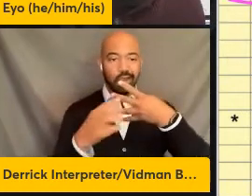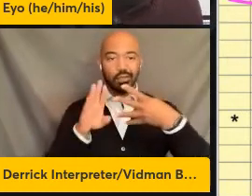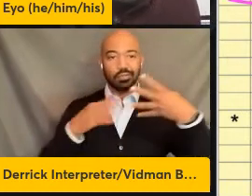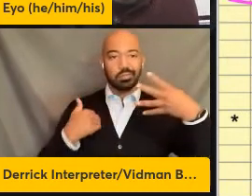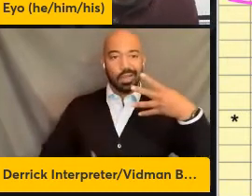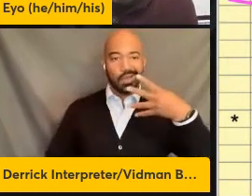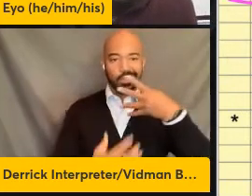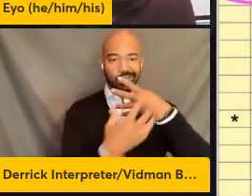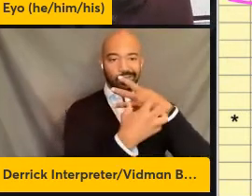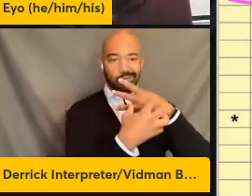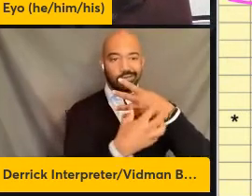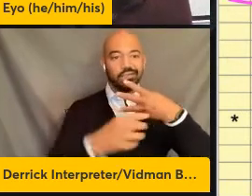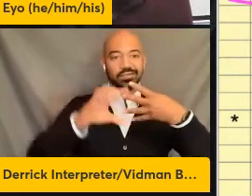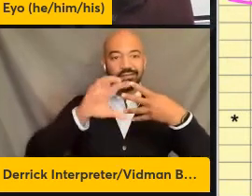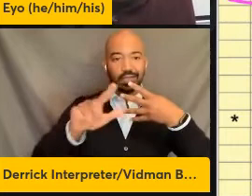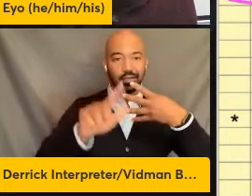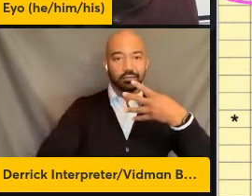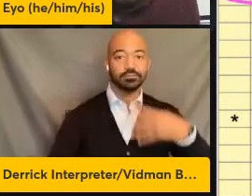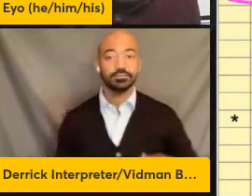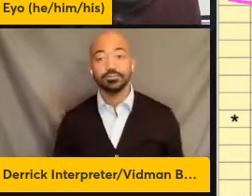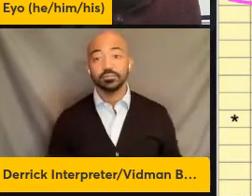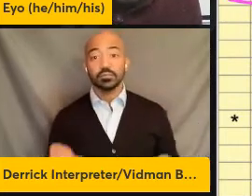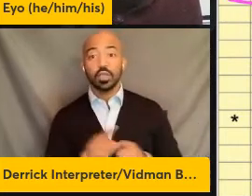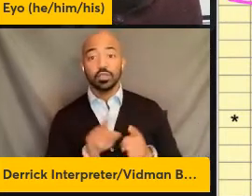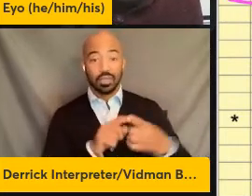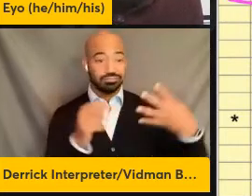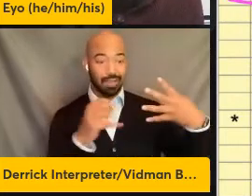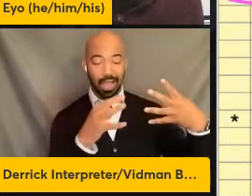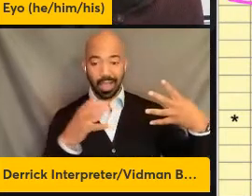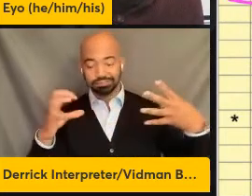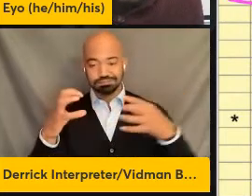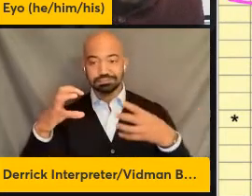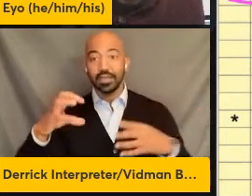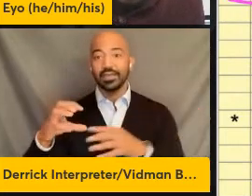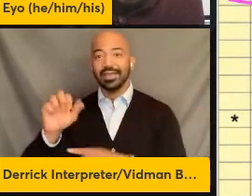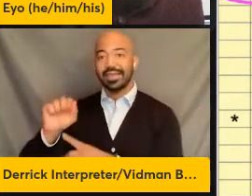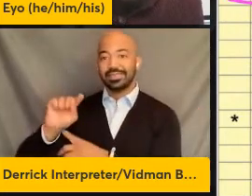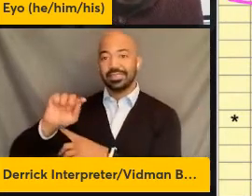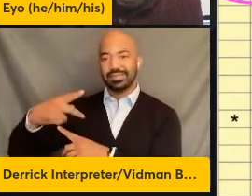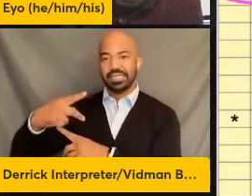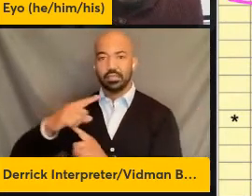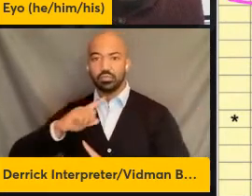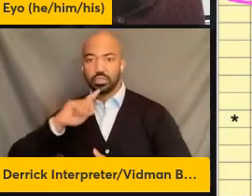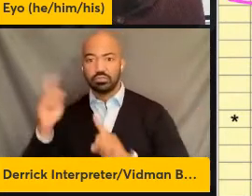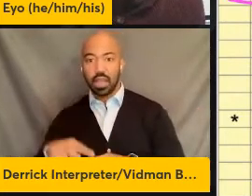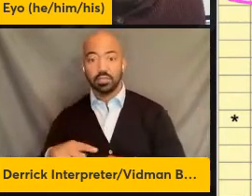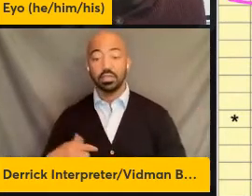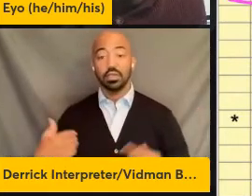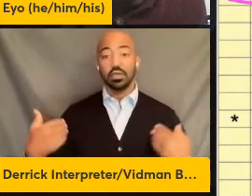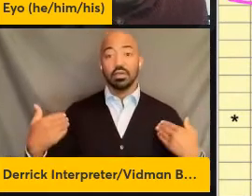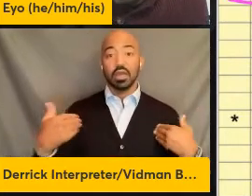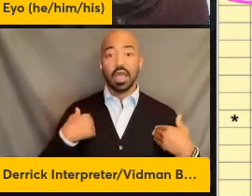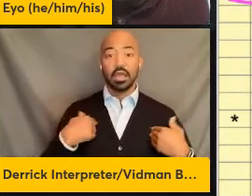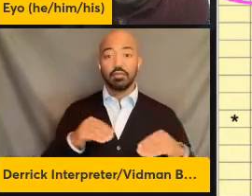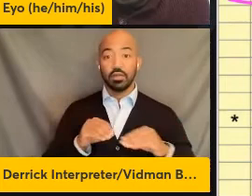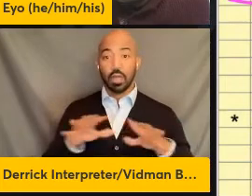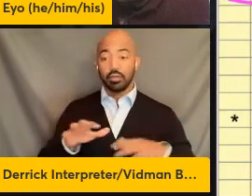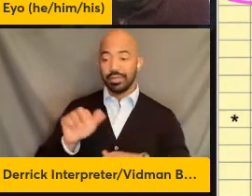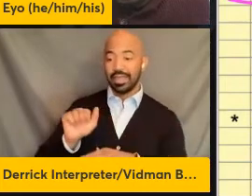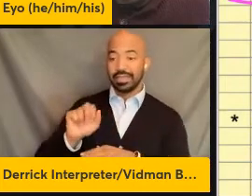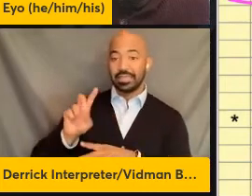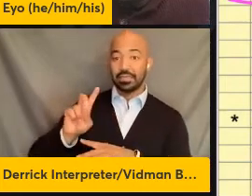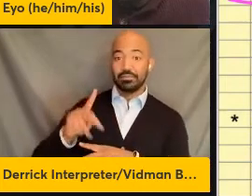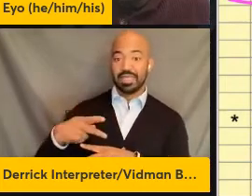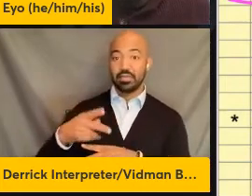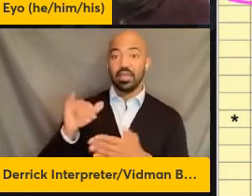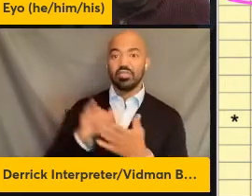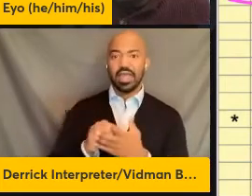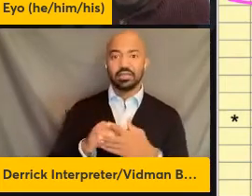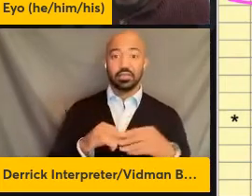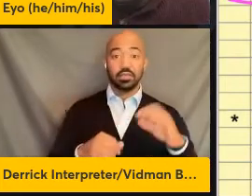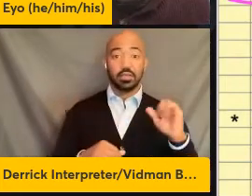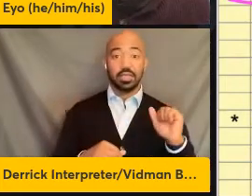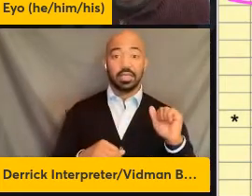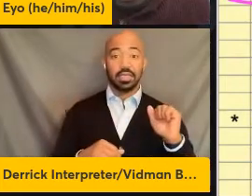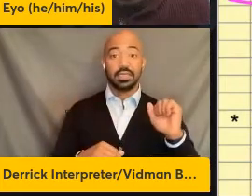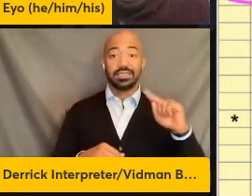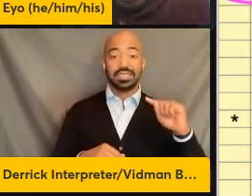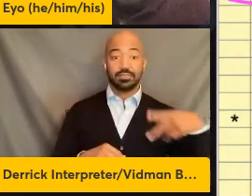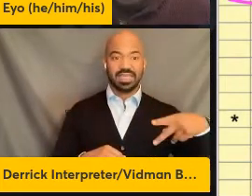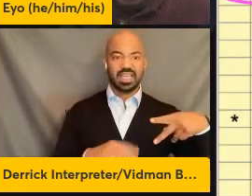facilities The response to ATP specifically facilitate the response to ADP that's a breakdown product of ADP of ATP. And